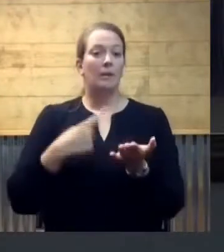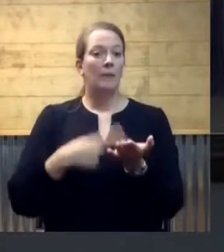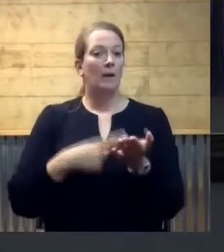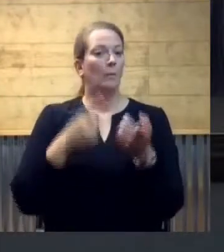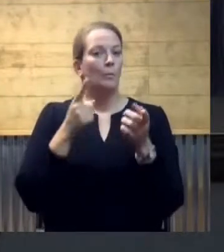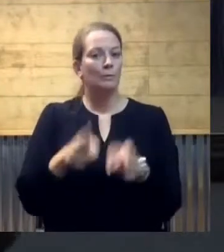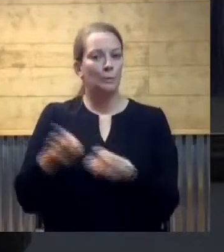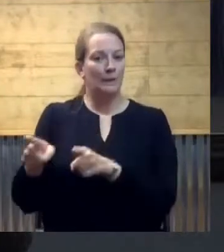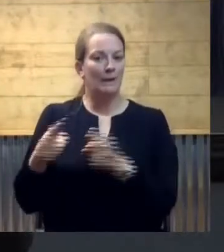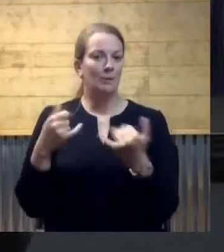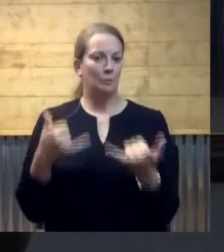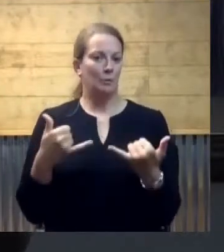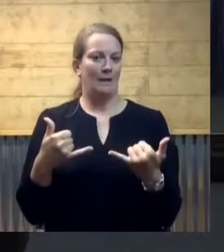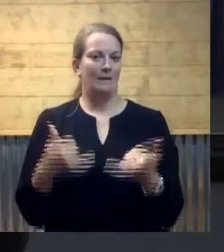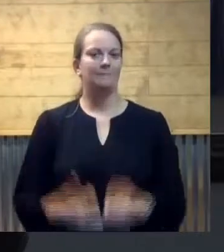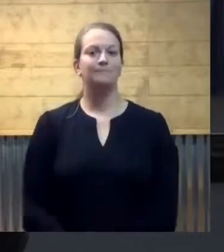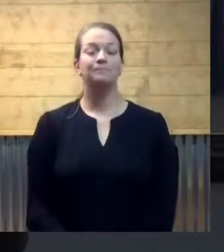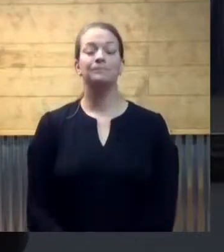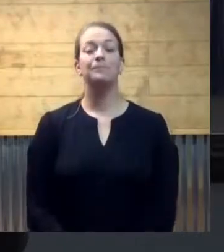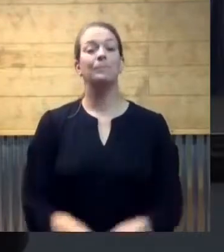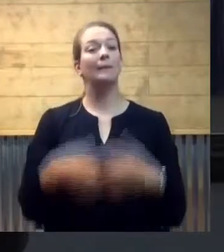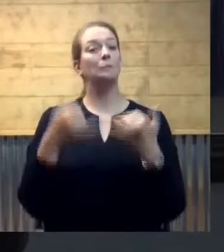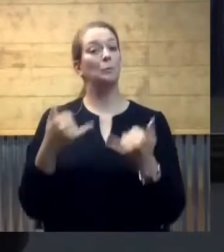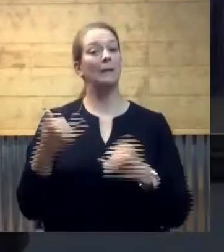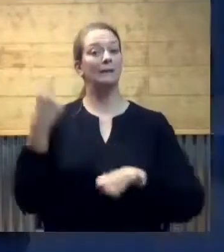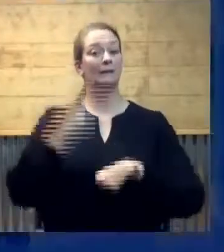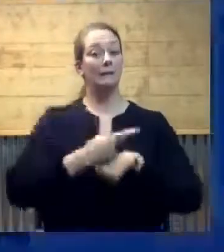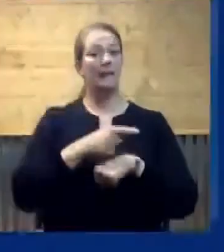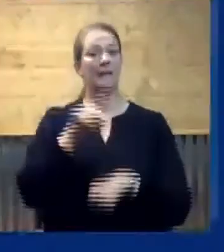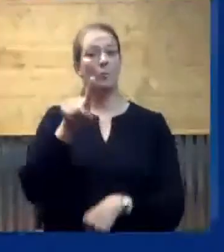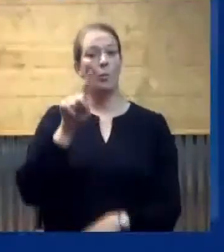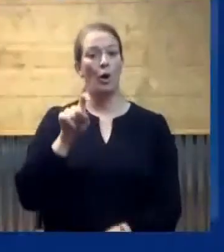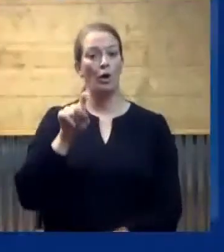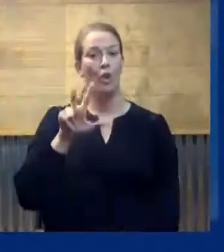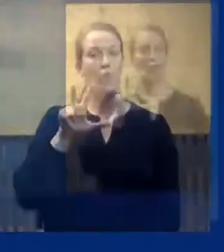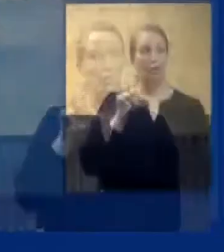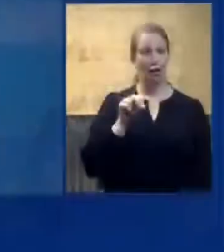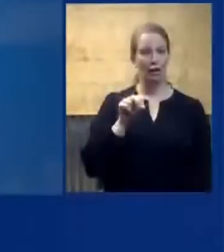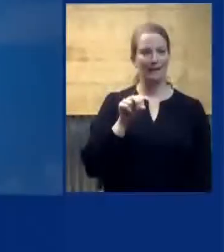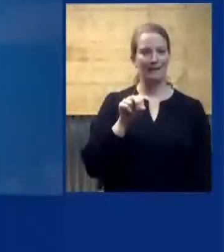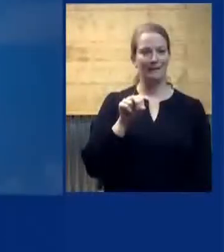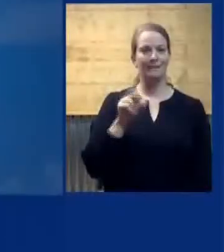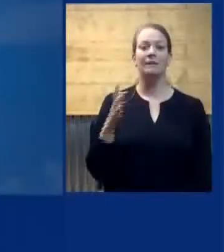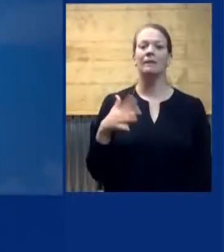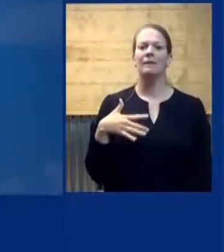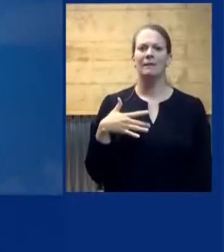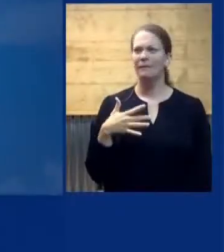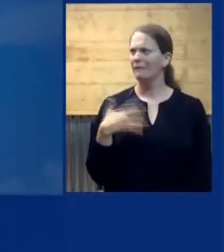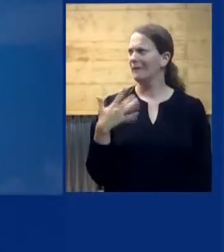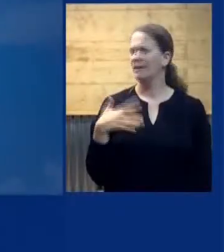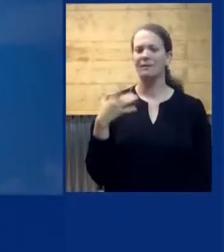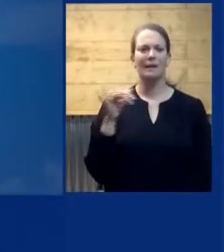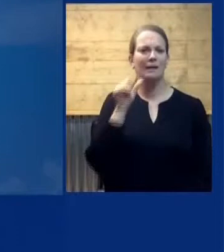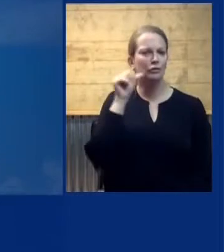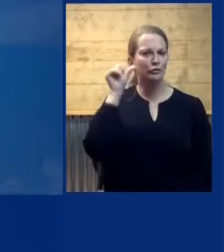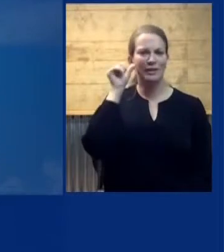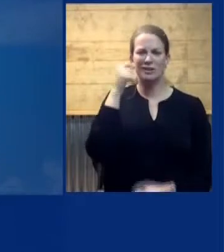TO THE LEFT IS DR. JAMES MOLANTRIS. AN INTELLECTUAL SUPER POWER HELPING US THROUGH ALL OF THIS. LET'S TALK ABOUT WHERE WE ARE